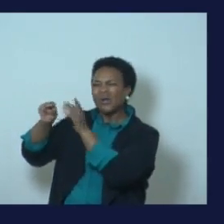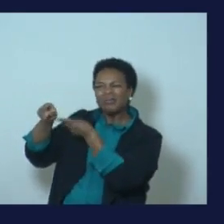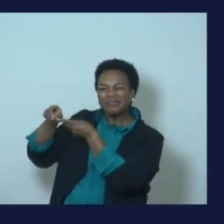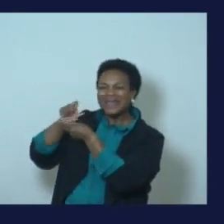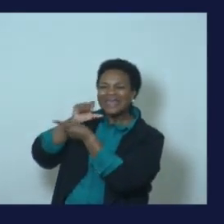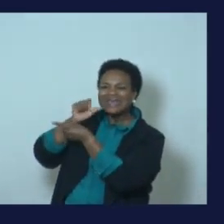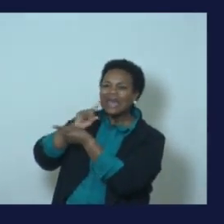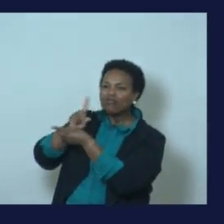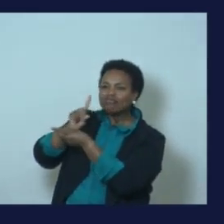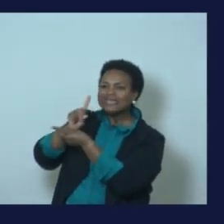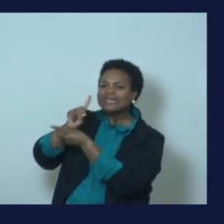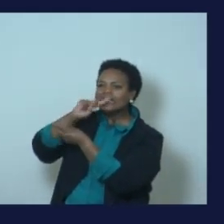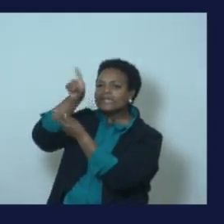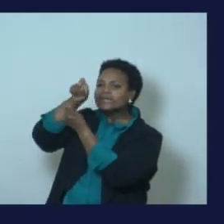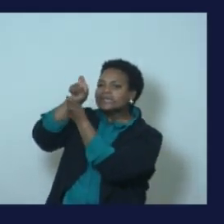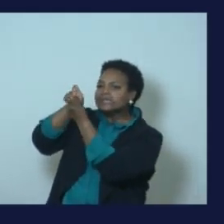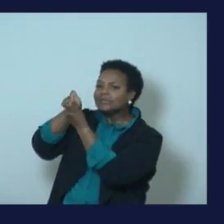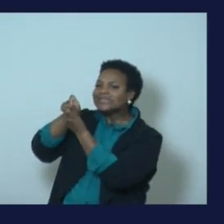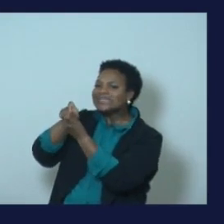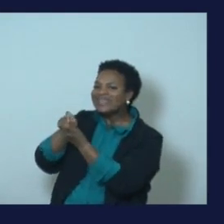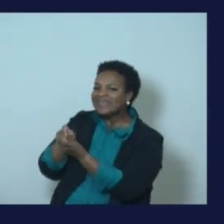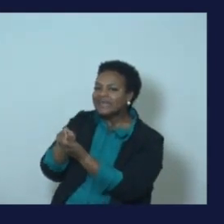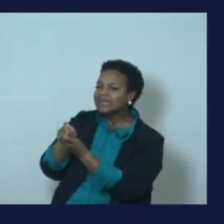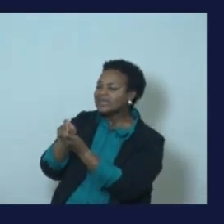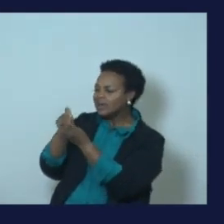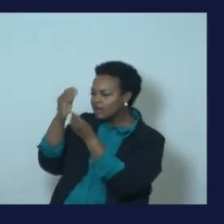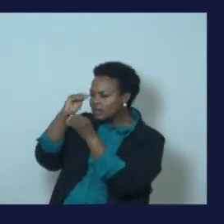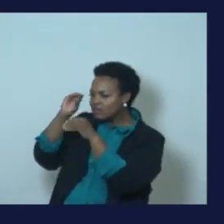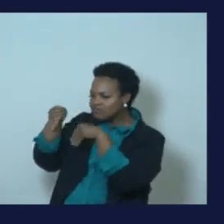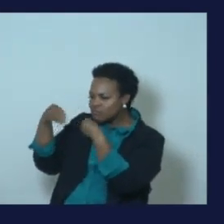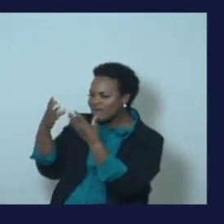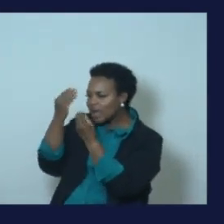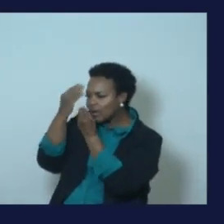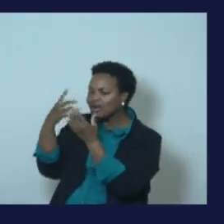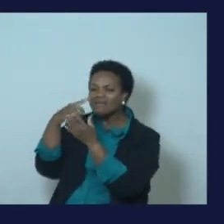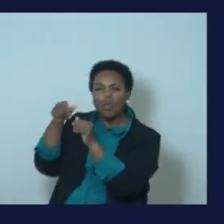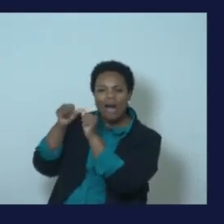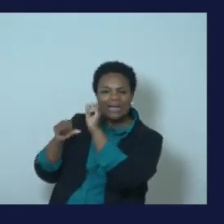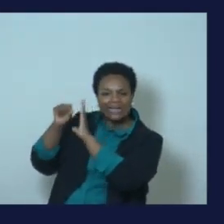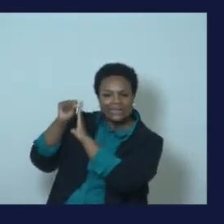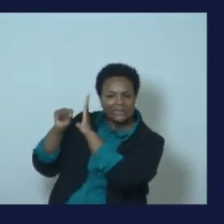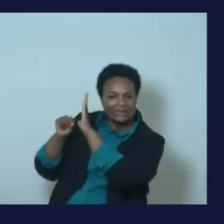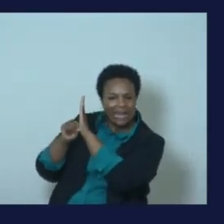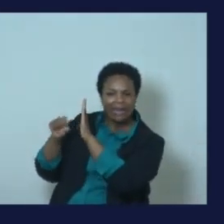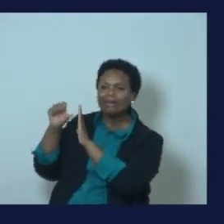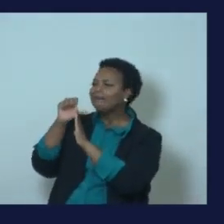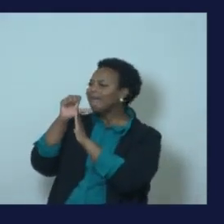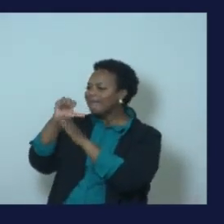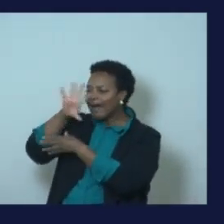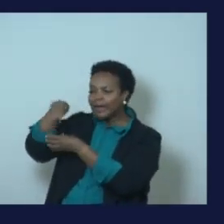THE REAL DATA OF EACH OF THE STATES, RIGHT? THEY DIDN’T LOOK AT OUR HEALTH CARE CAPACITY IN THE WAY THAT WE HOLD THE LICENSES.